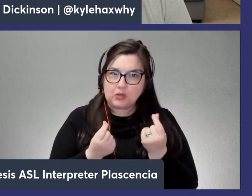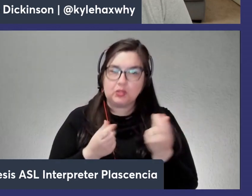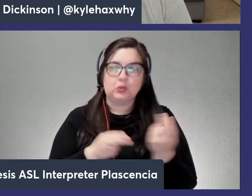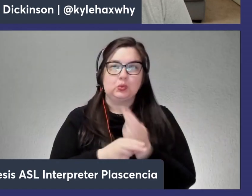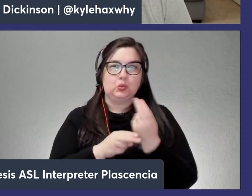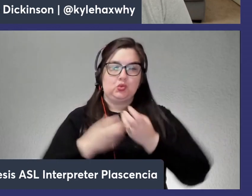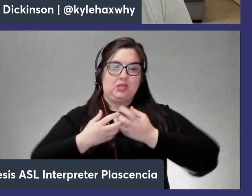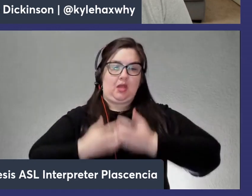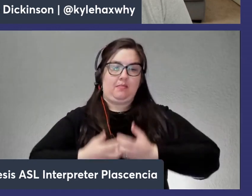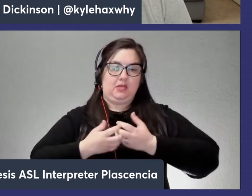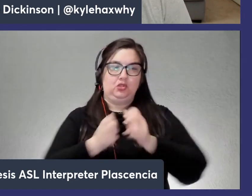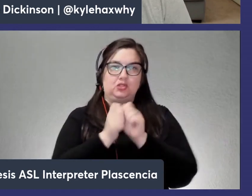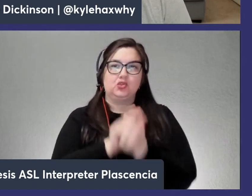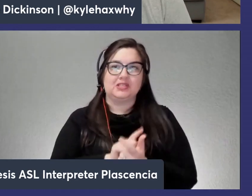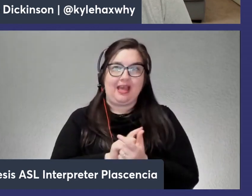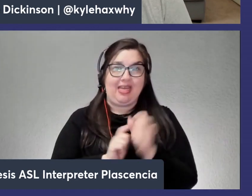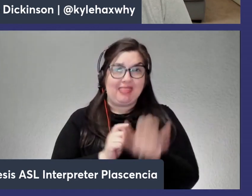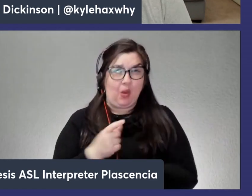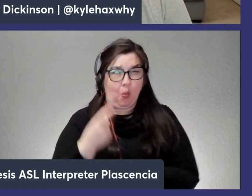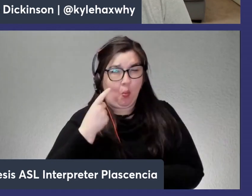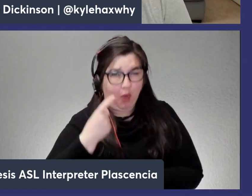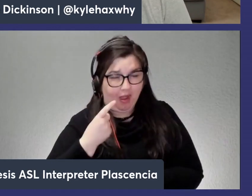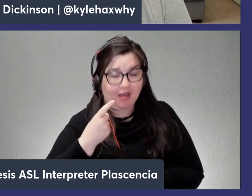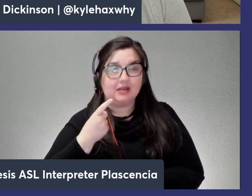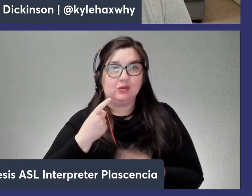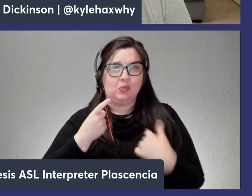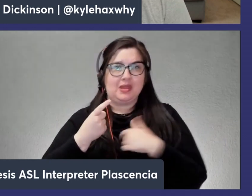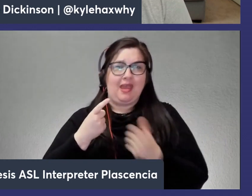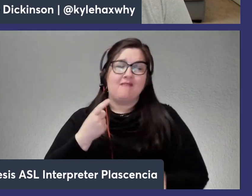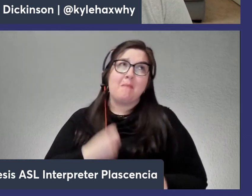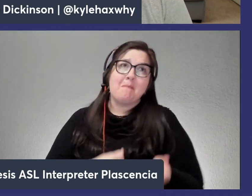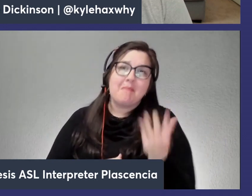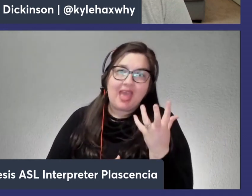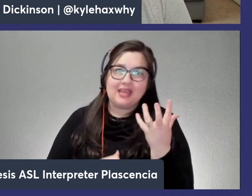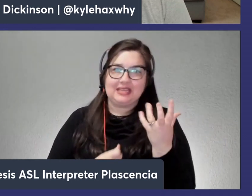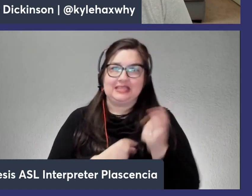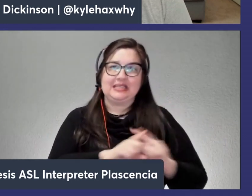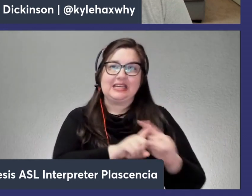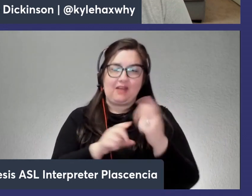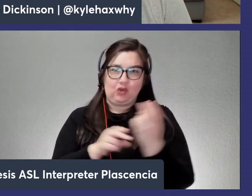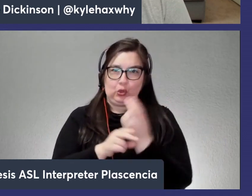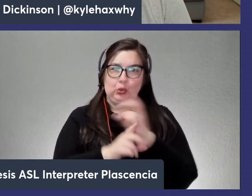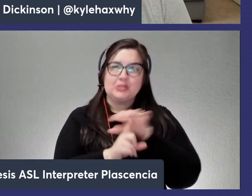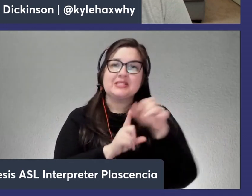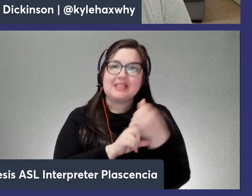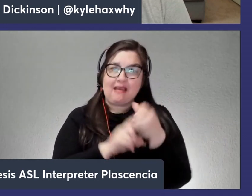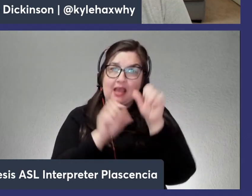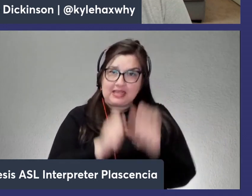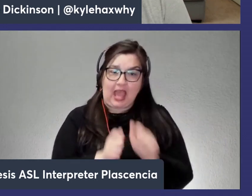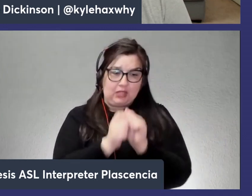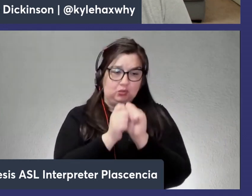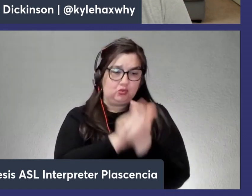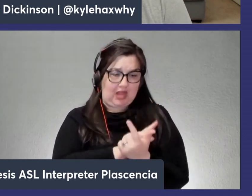That is just one of the many use cases for Translate. You can also use translate to take your ideas